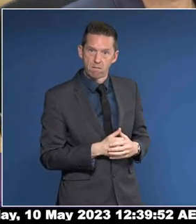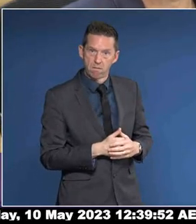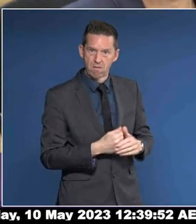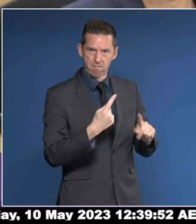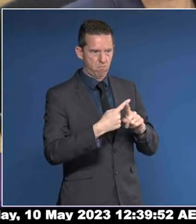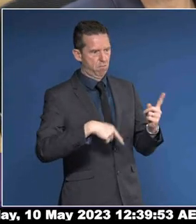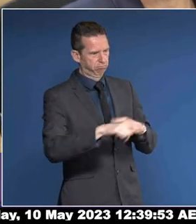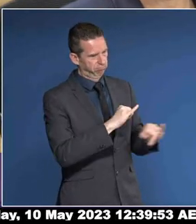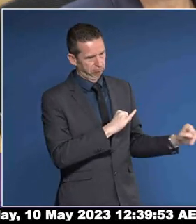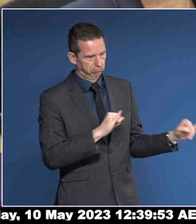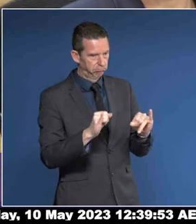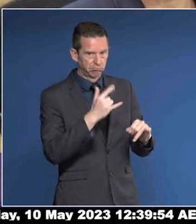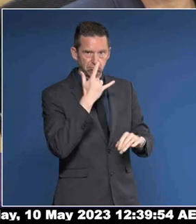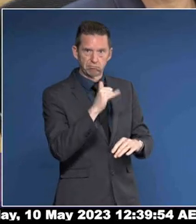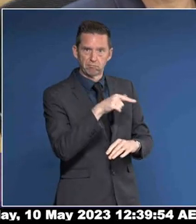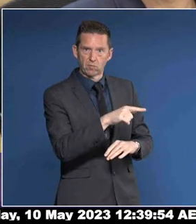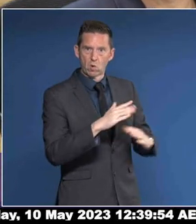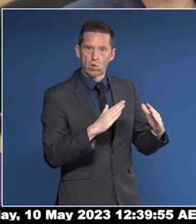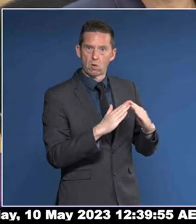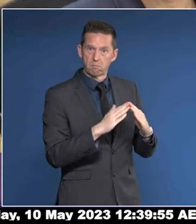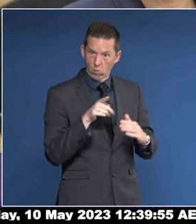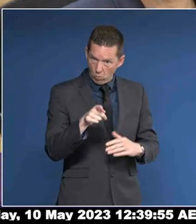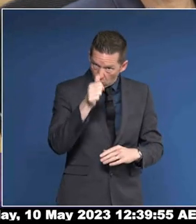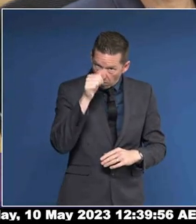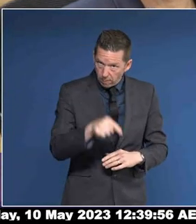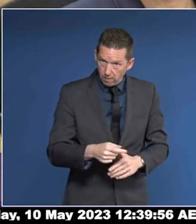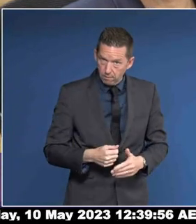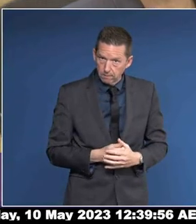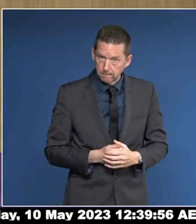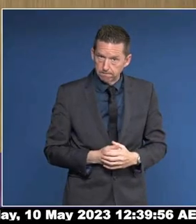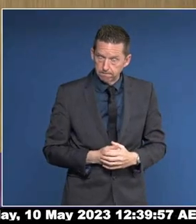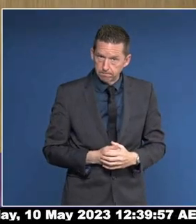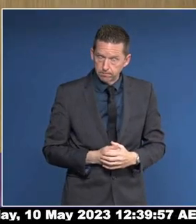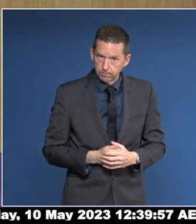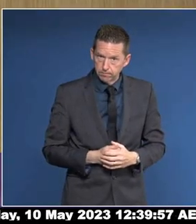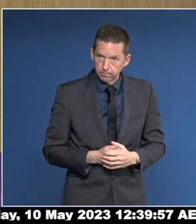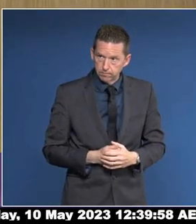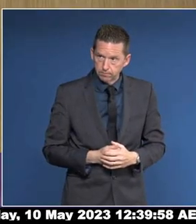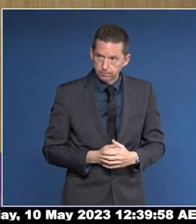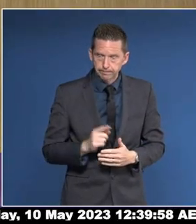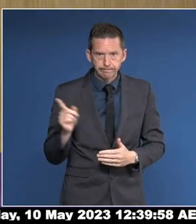they were in. Are you aware of that? No. I'm aware of this occasion.